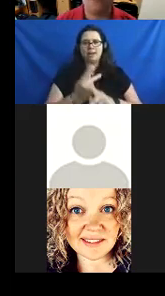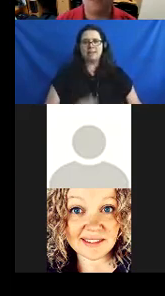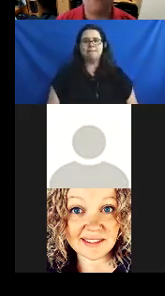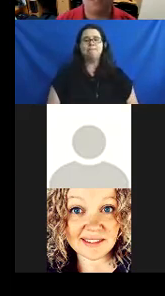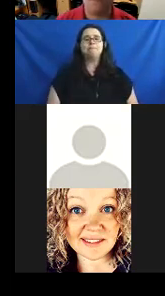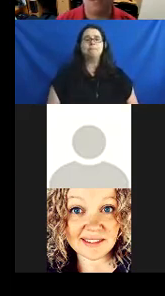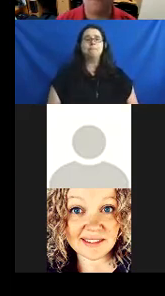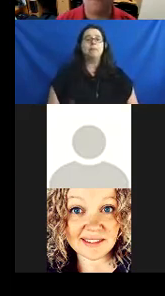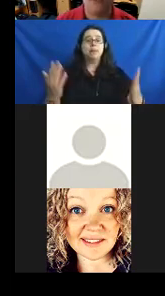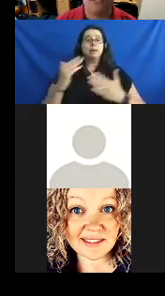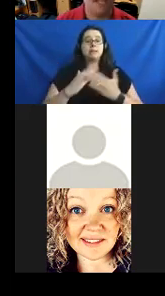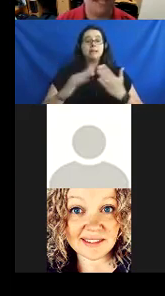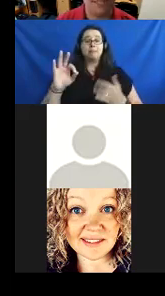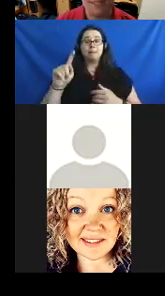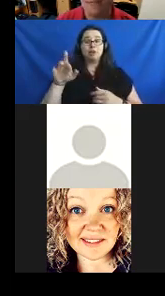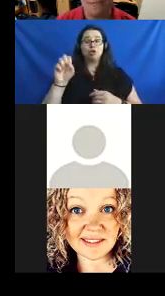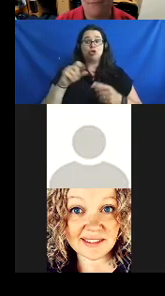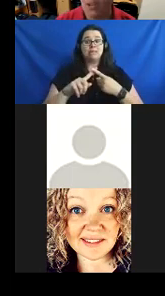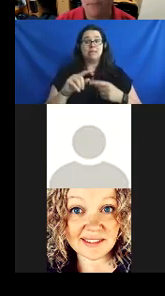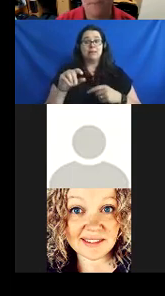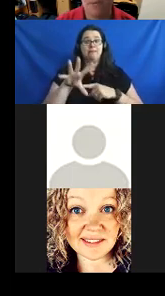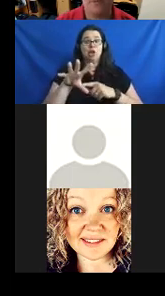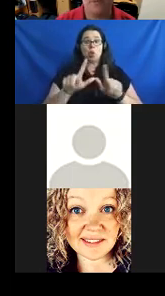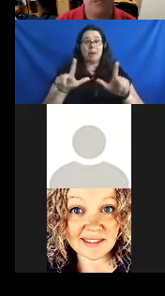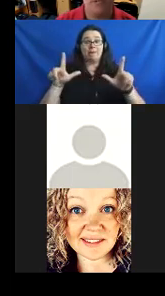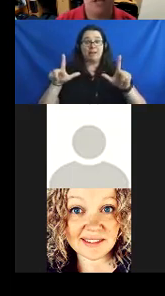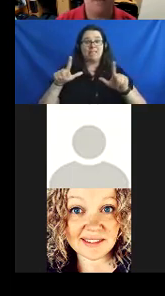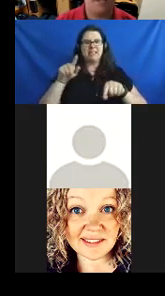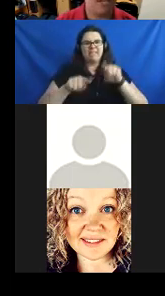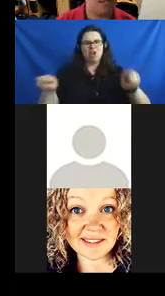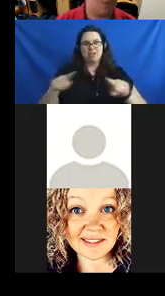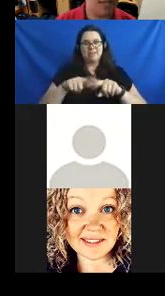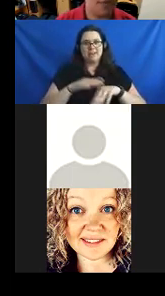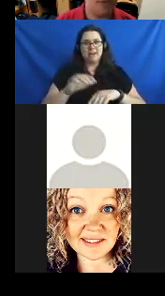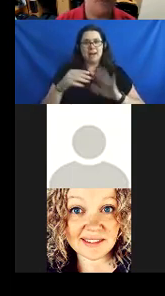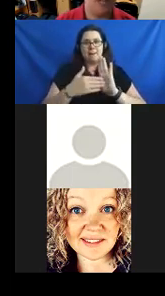SOME FEATURES AVAILABLE IN VIDEO MAGNIFIERS AND IT DOES VARY BY MODELS. I MENTIONED X-Y TABLES.